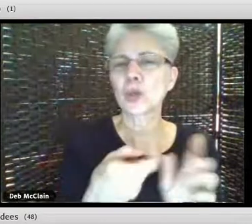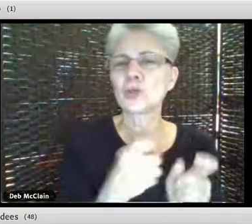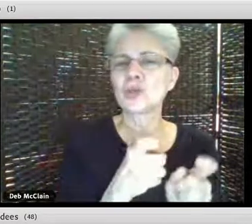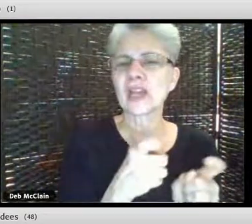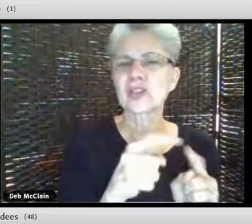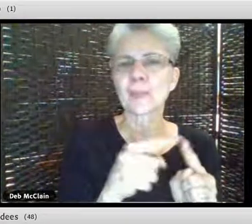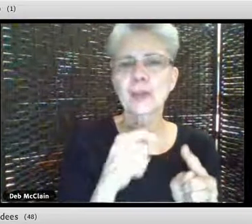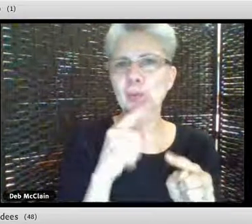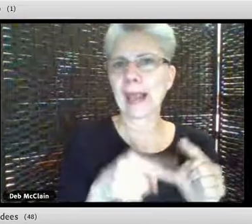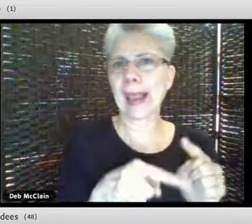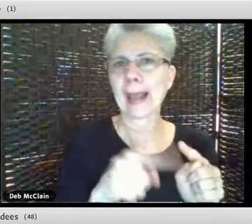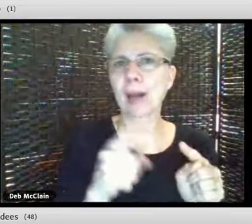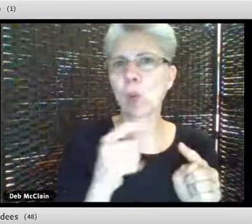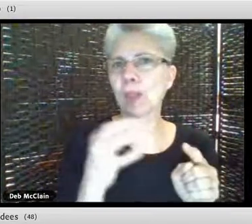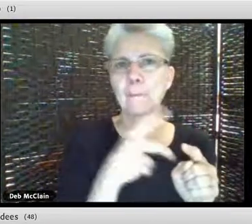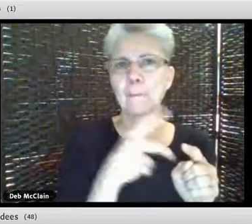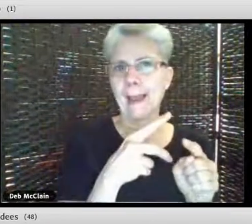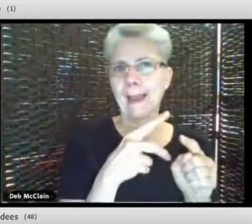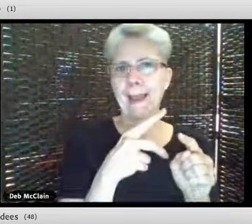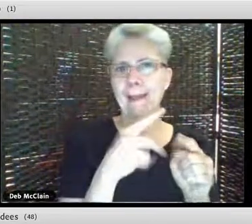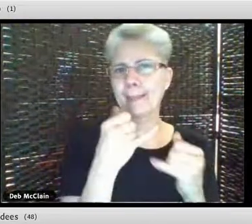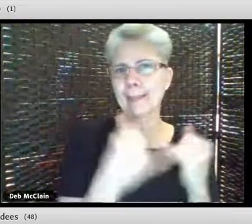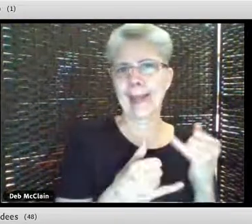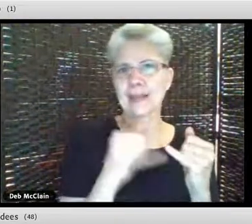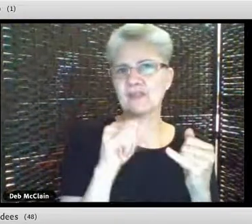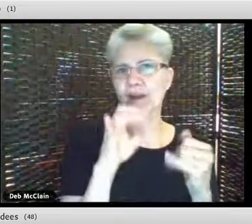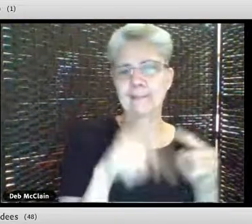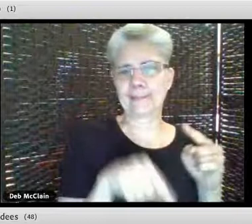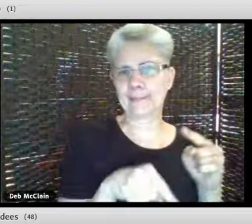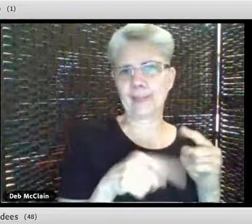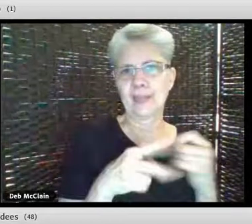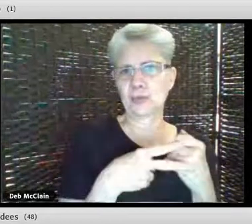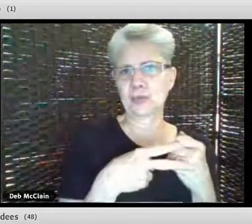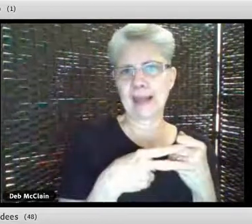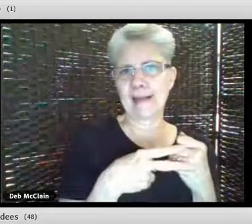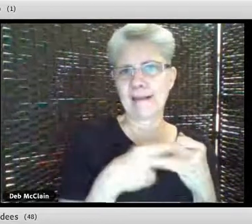and they edit it, it will show you the changes, but you can't kind of accept or reject them.